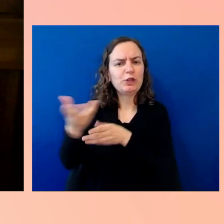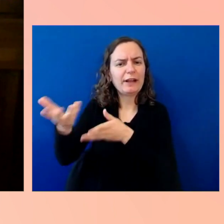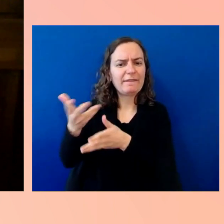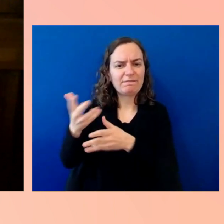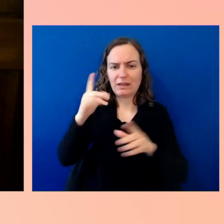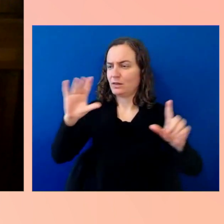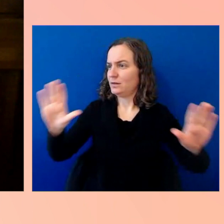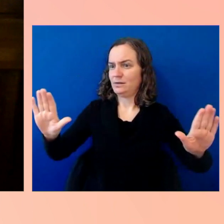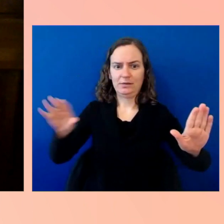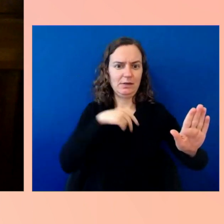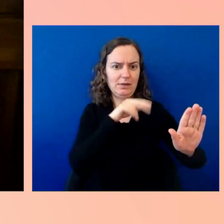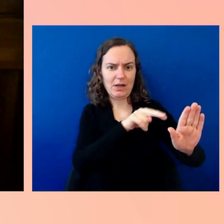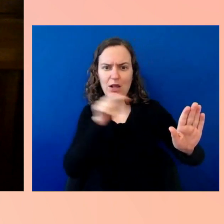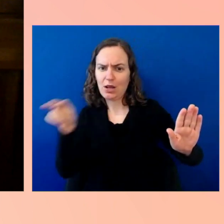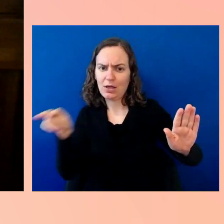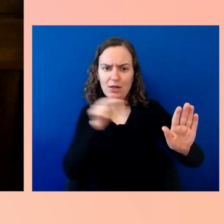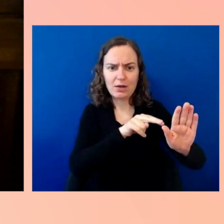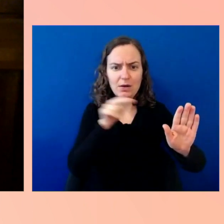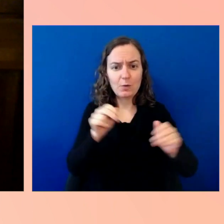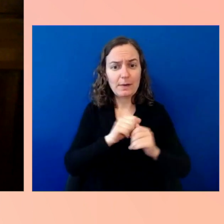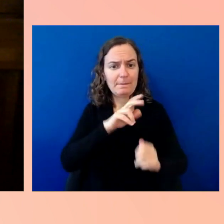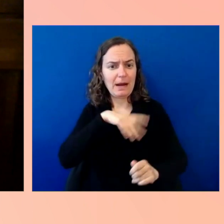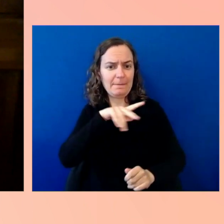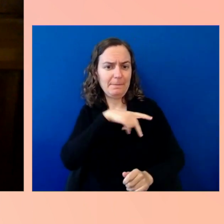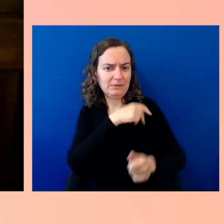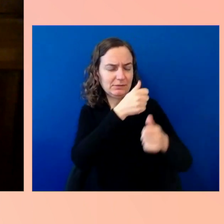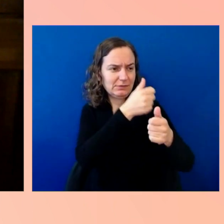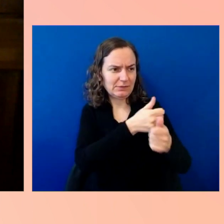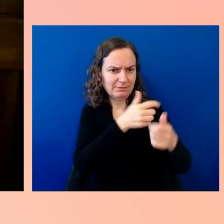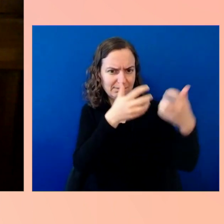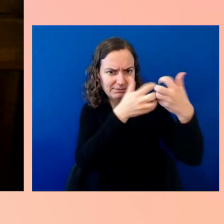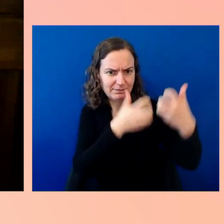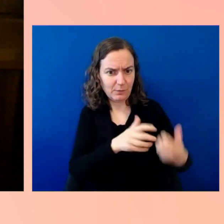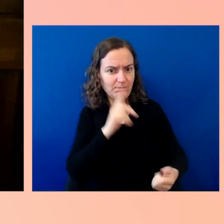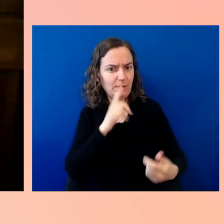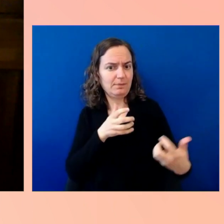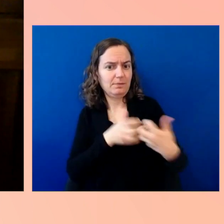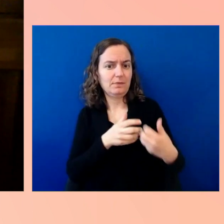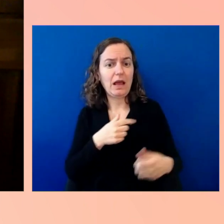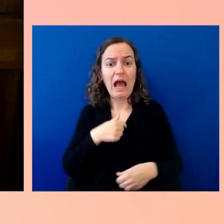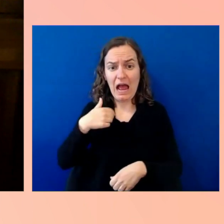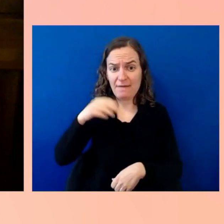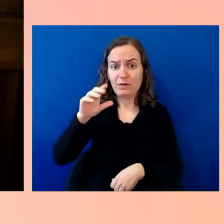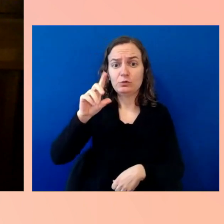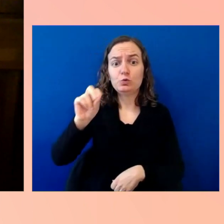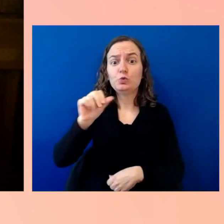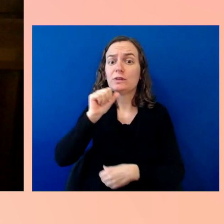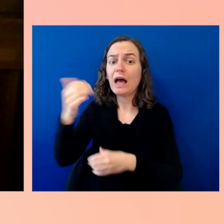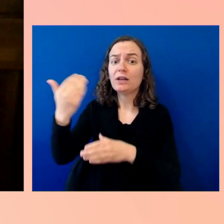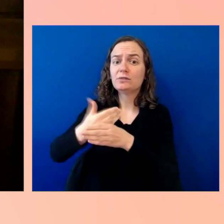I use Do Not Disturb to manage notifications that could become overly distracting. I recently learned about Zen Mode